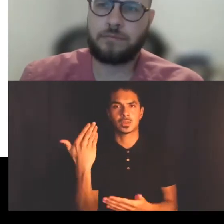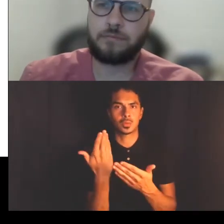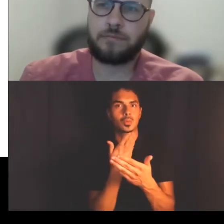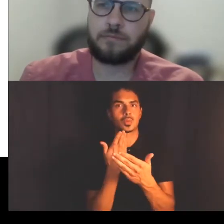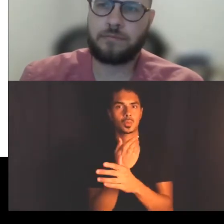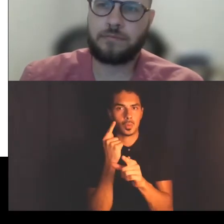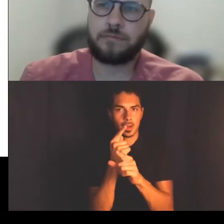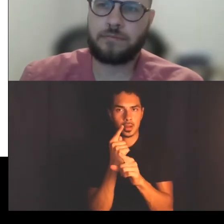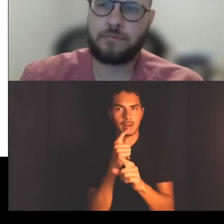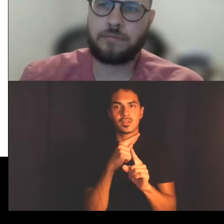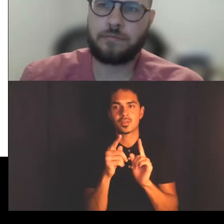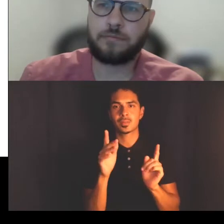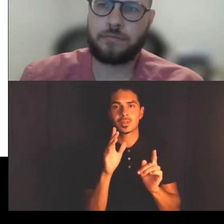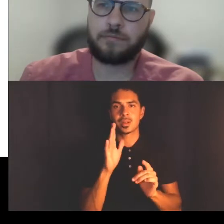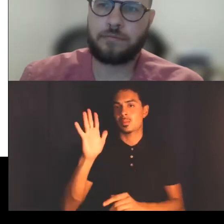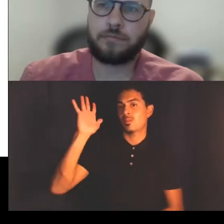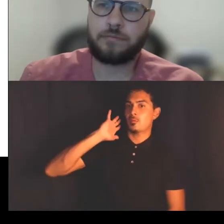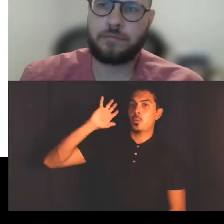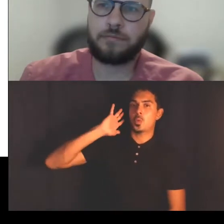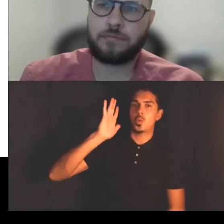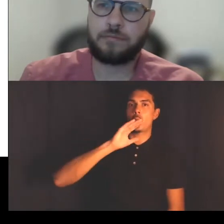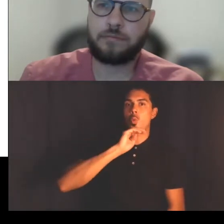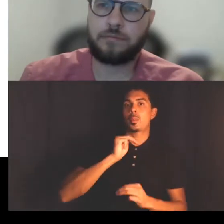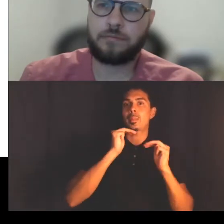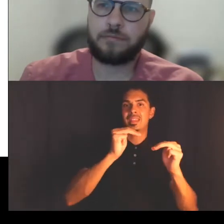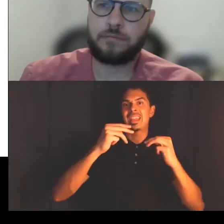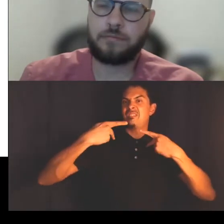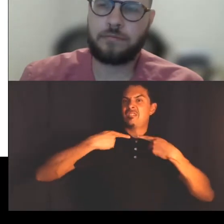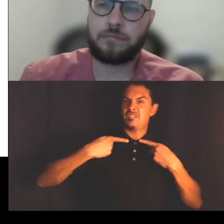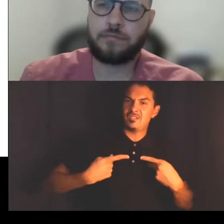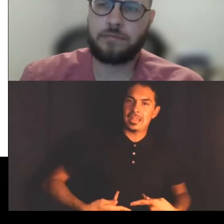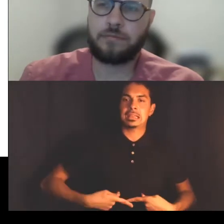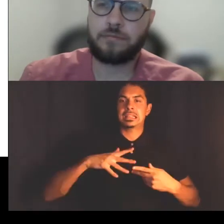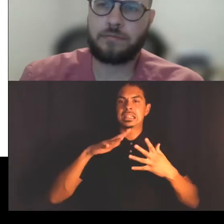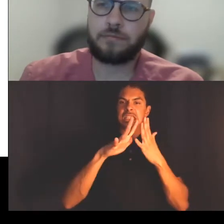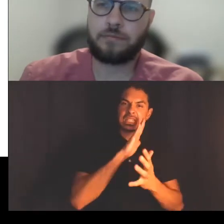from the old methods of physically doing stuff to clinics.